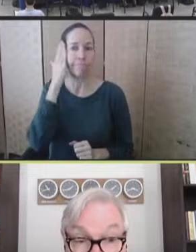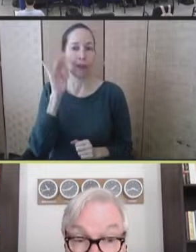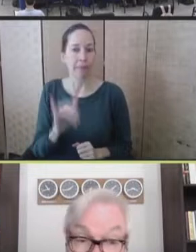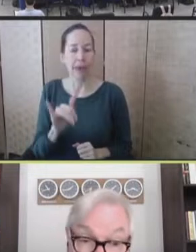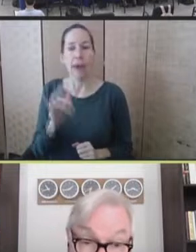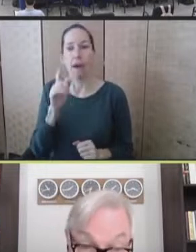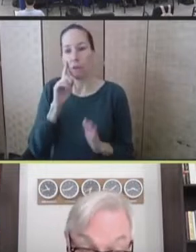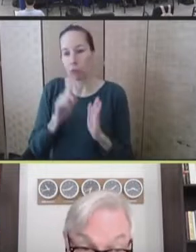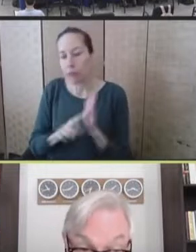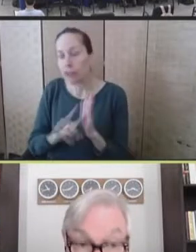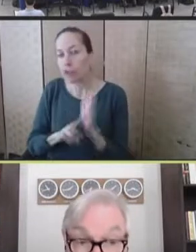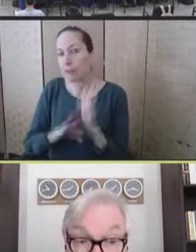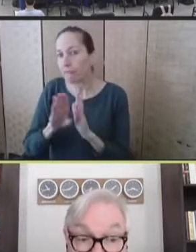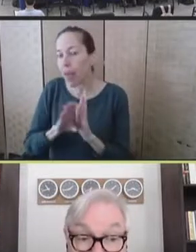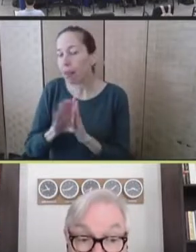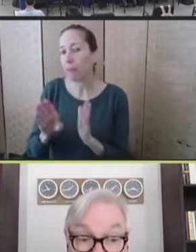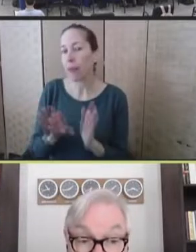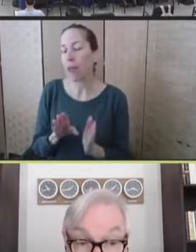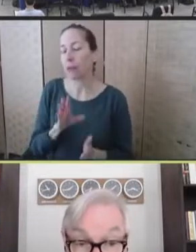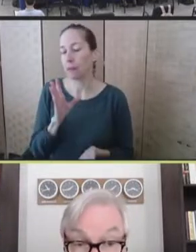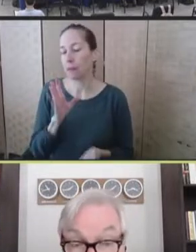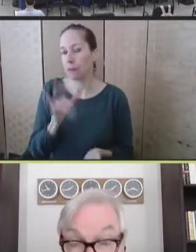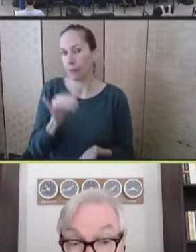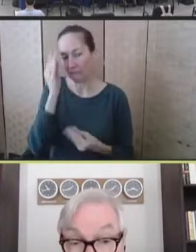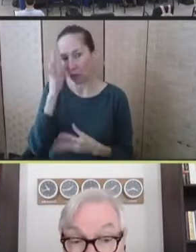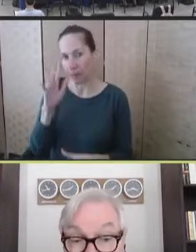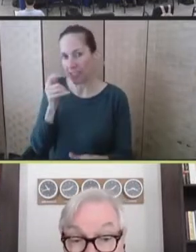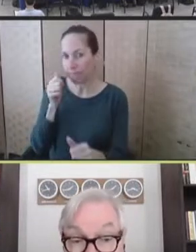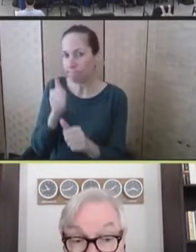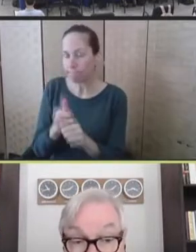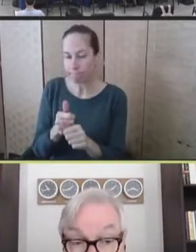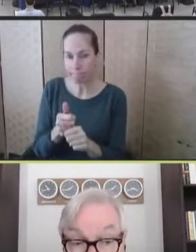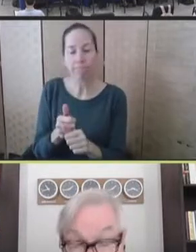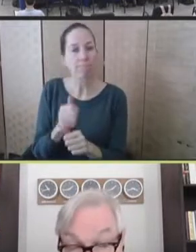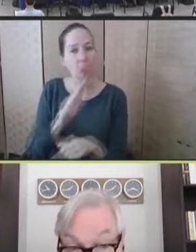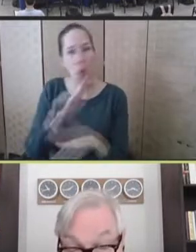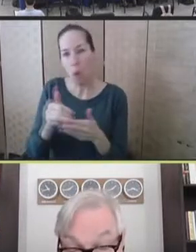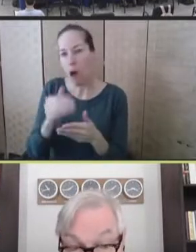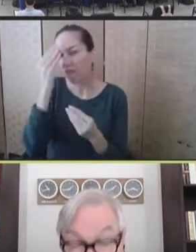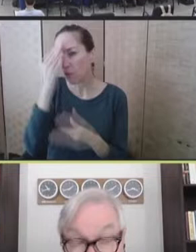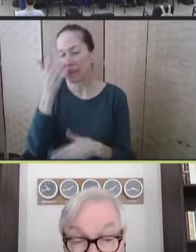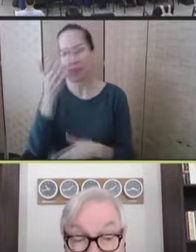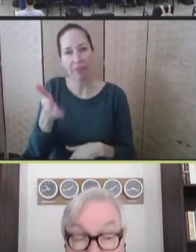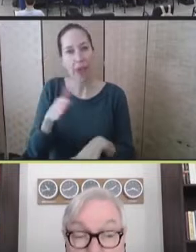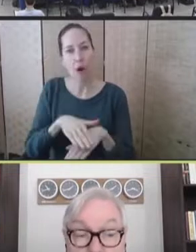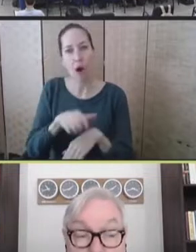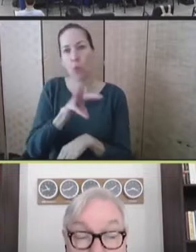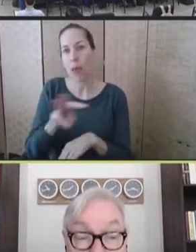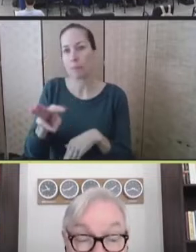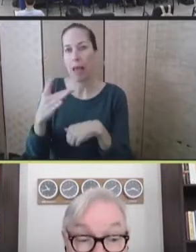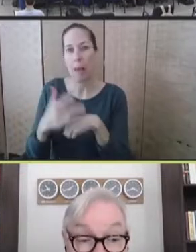Again, this information is all available on the universal influenza technology landscape pages. Next slide.